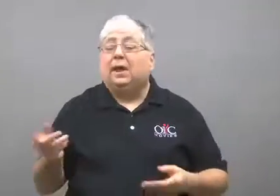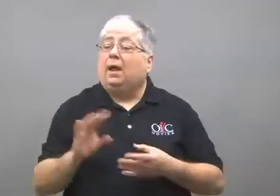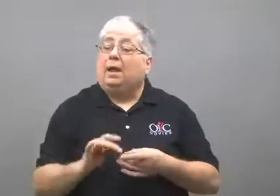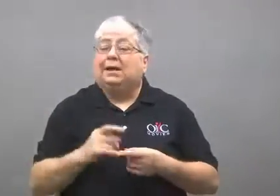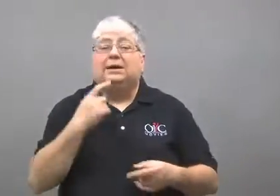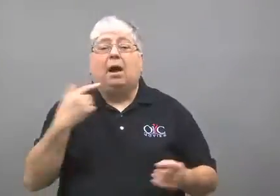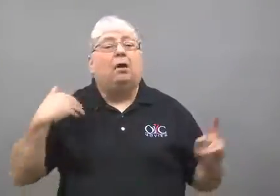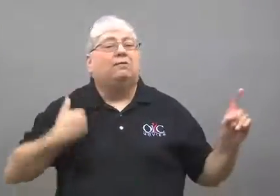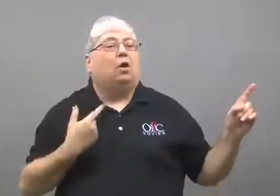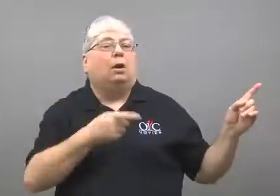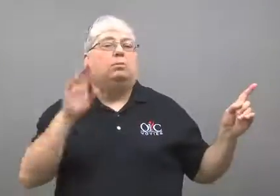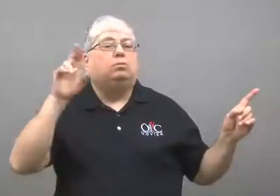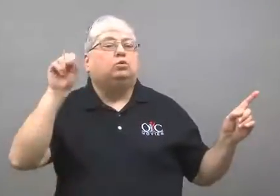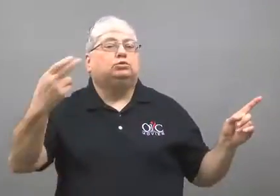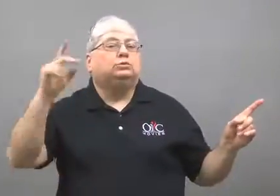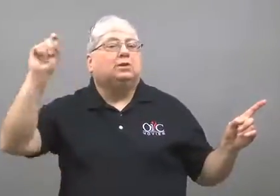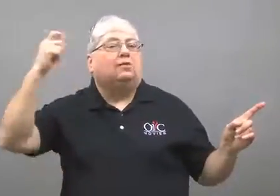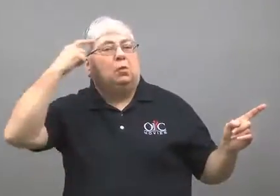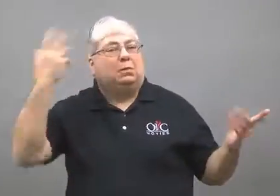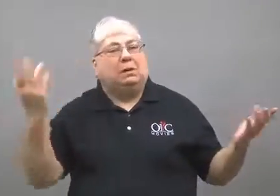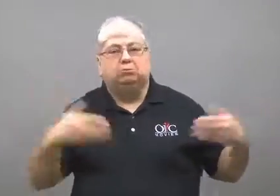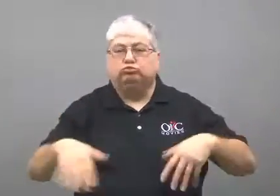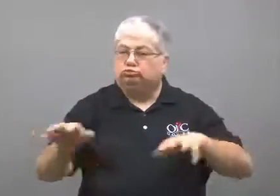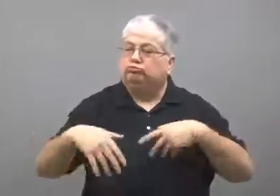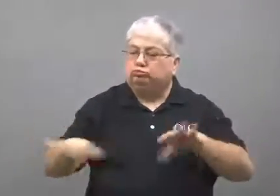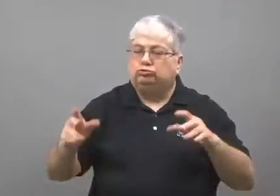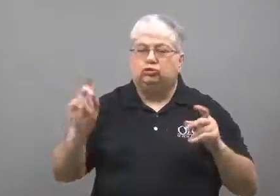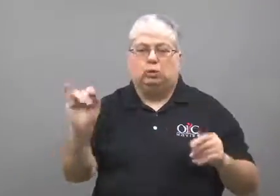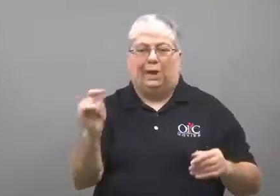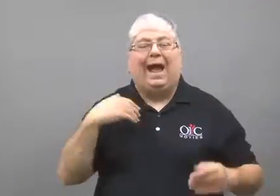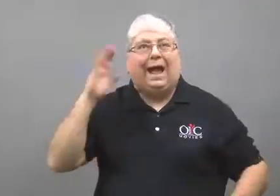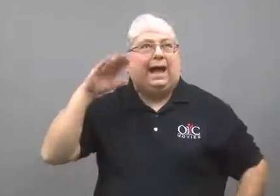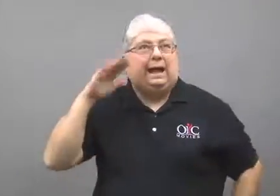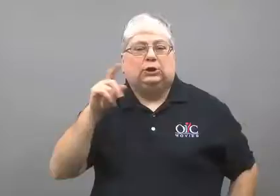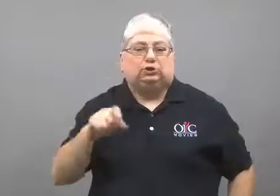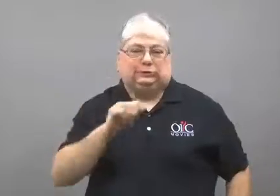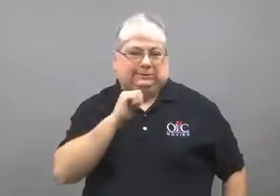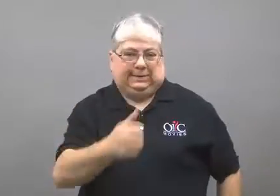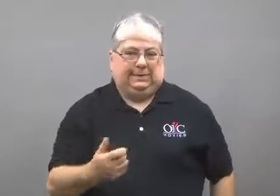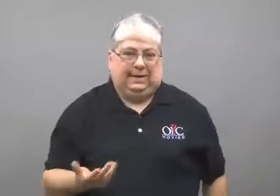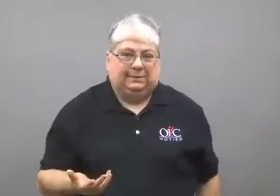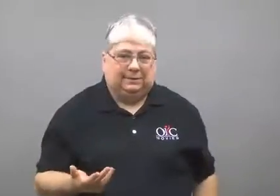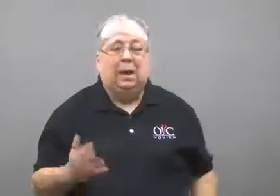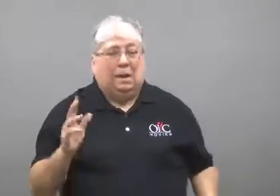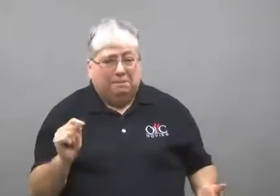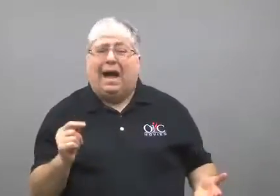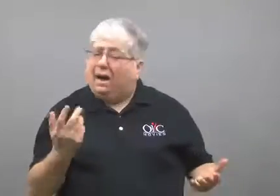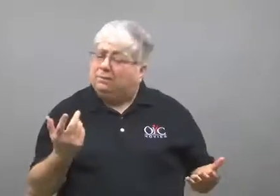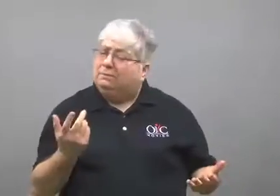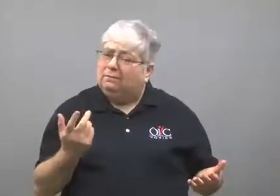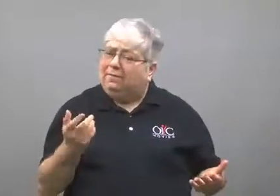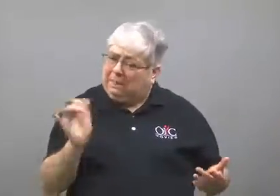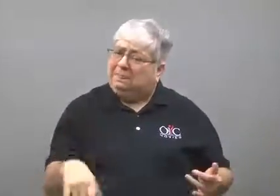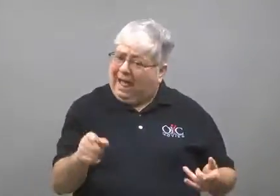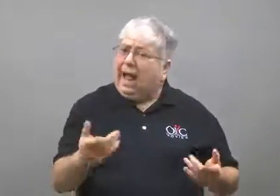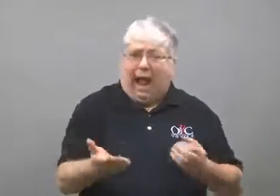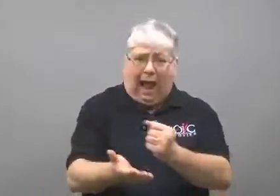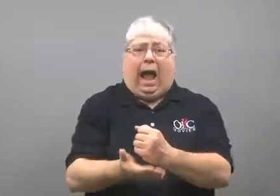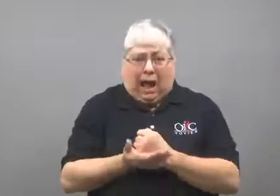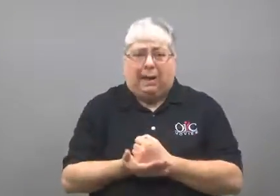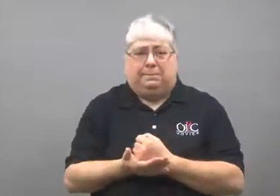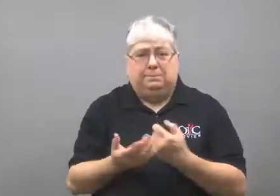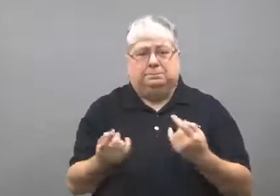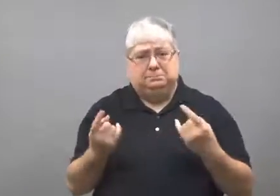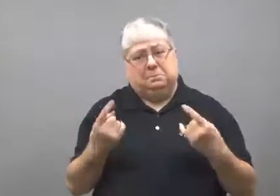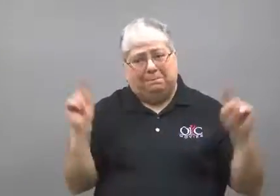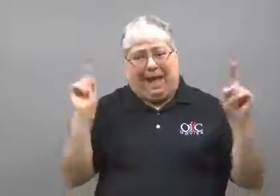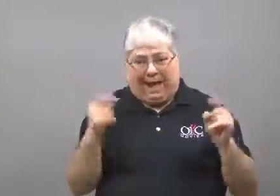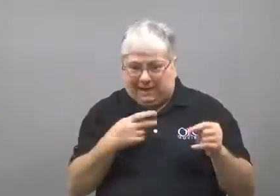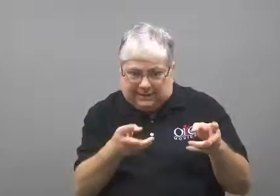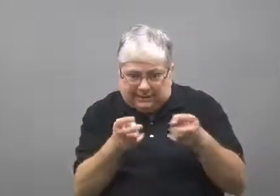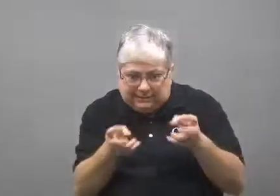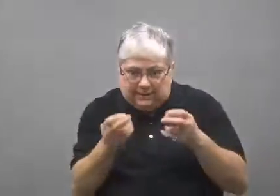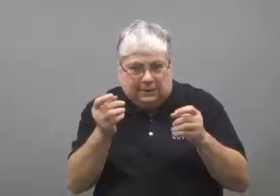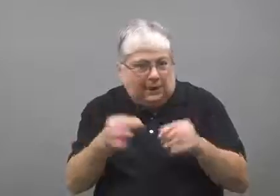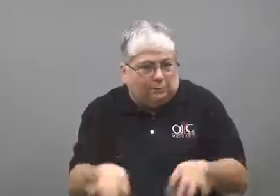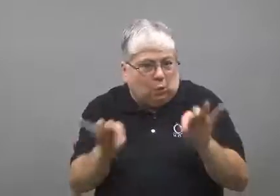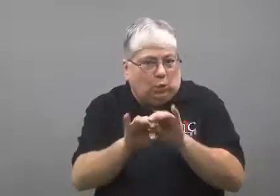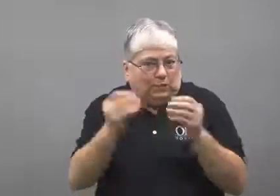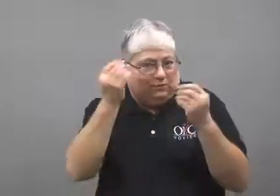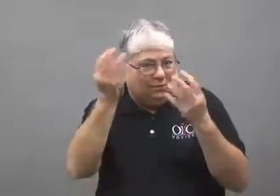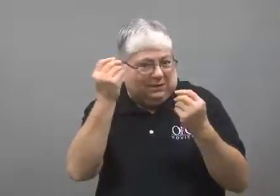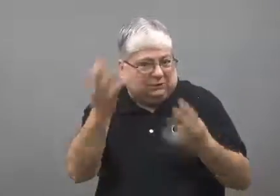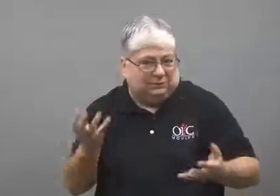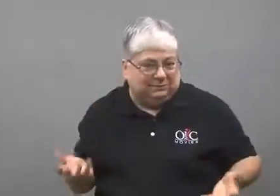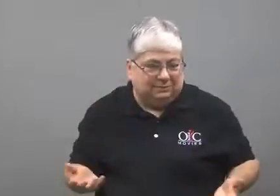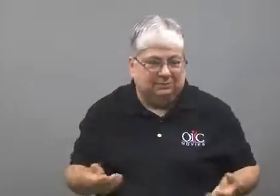said it was the Bush administration's fault. They encouraged it, though it was wrong.